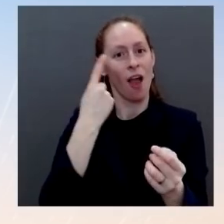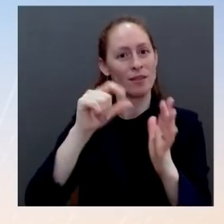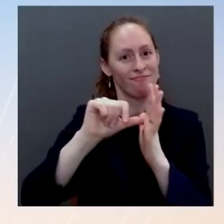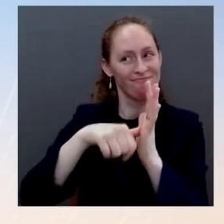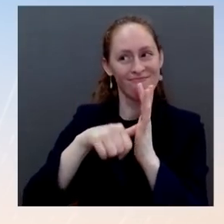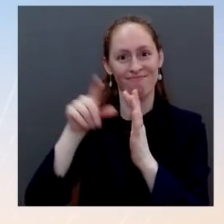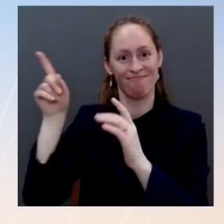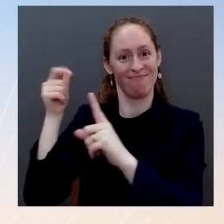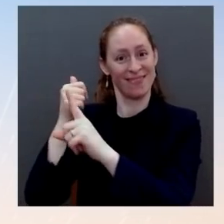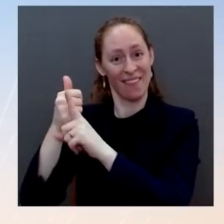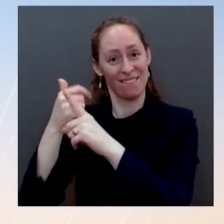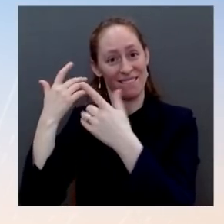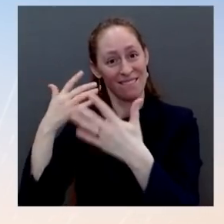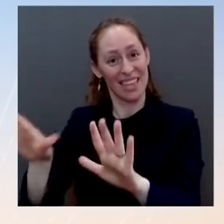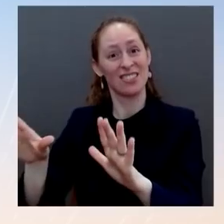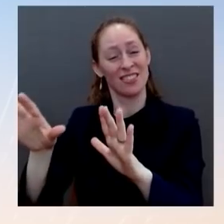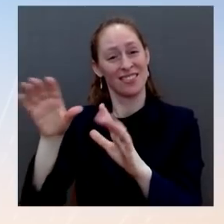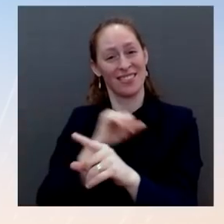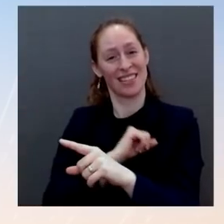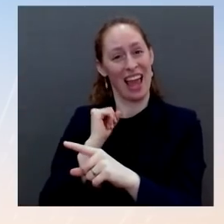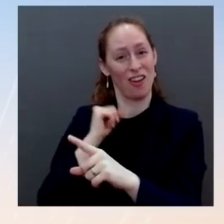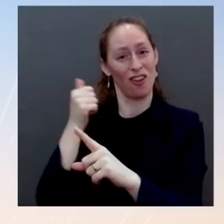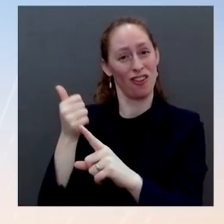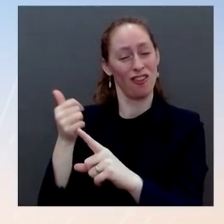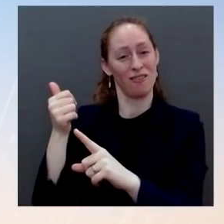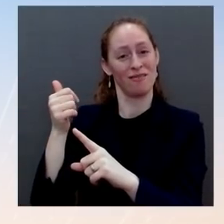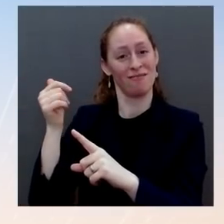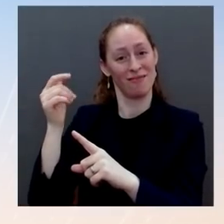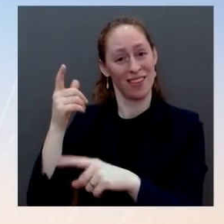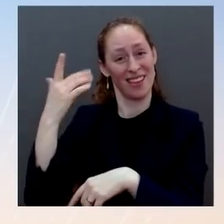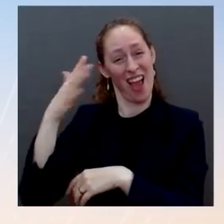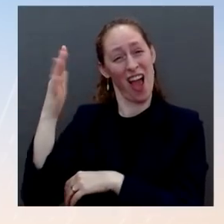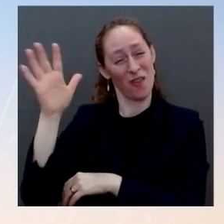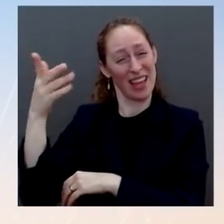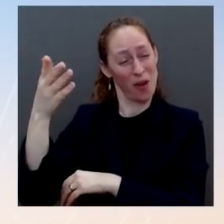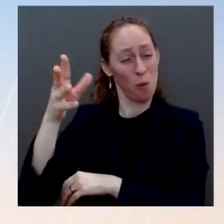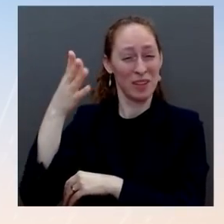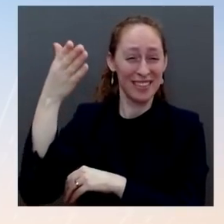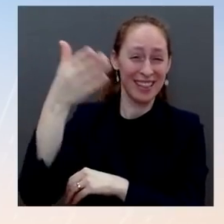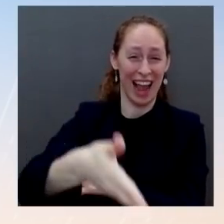The people who work there are his friends, are his family -- not just senators,